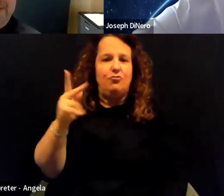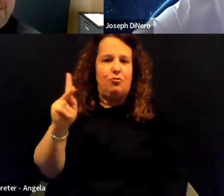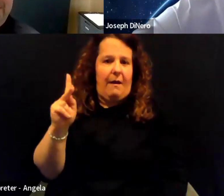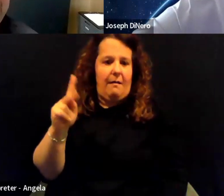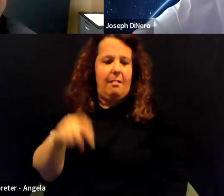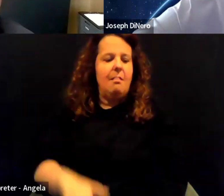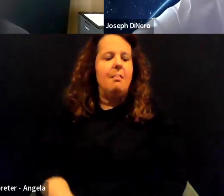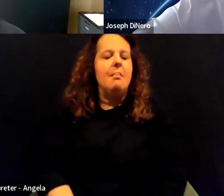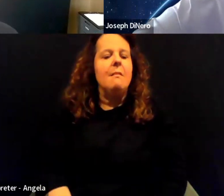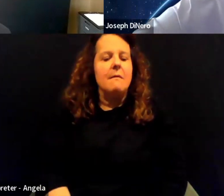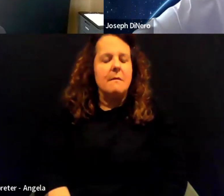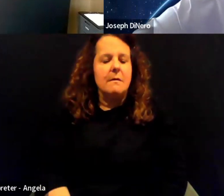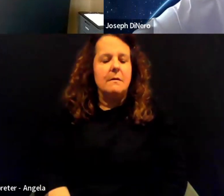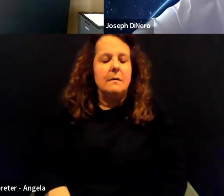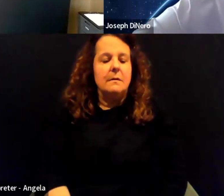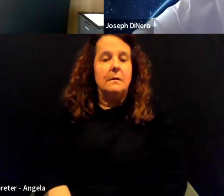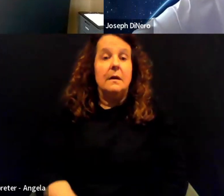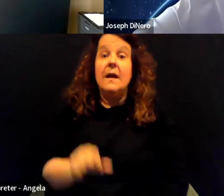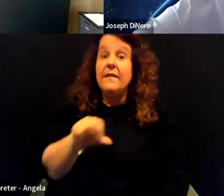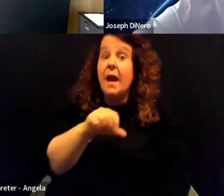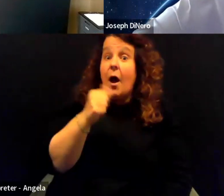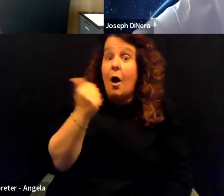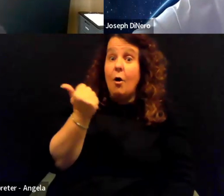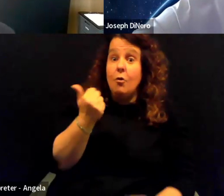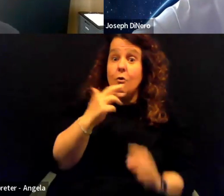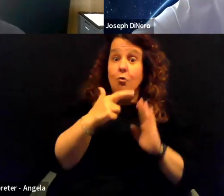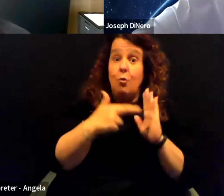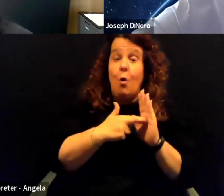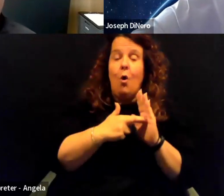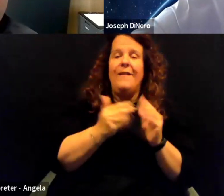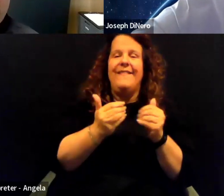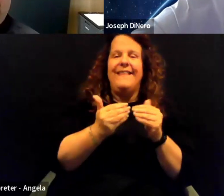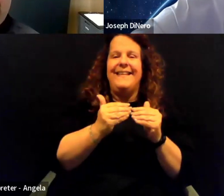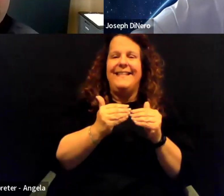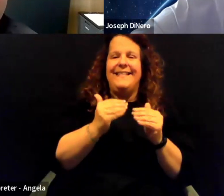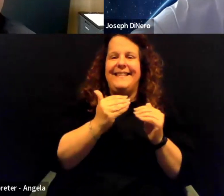other role where I'm the head of digital accessibility testing at usable net.